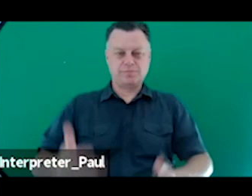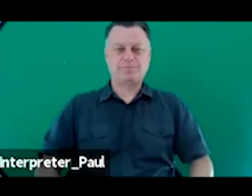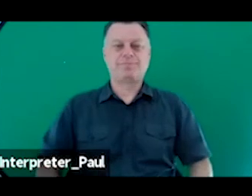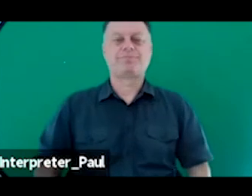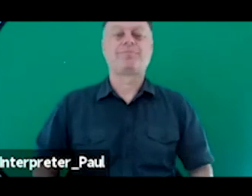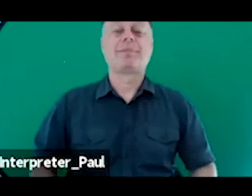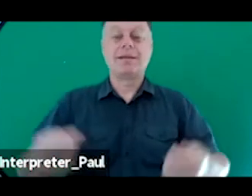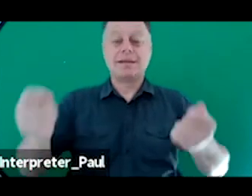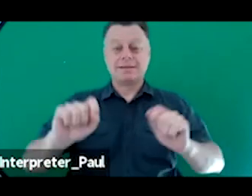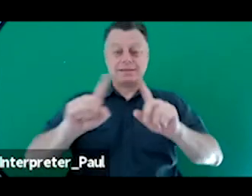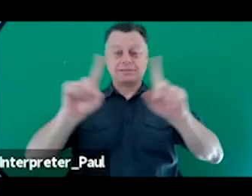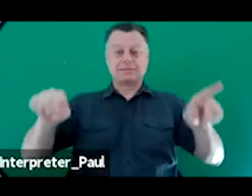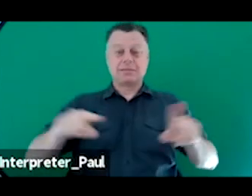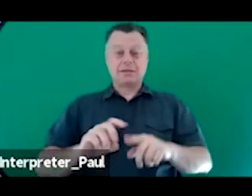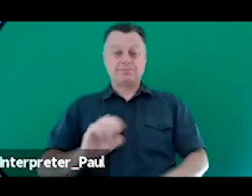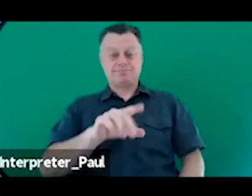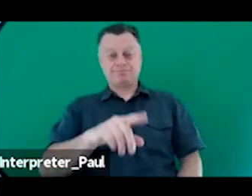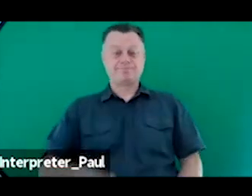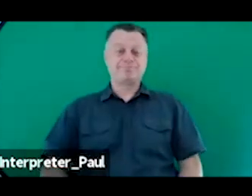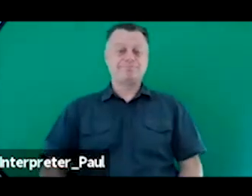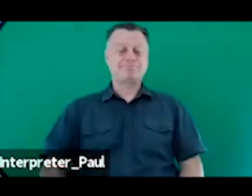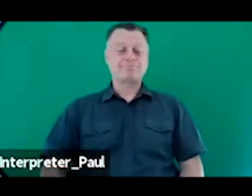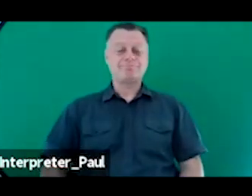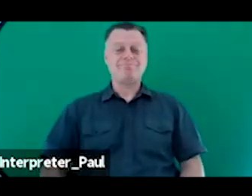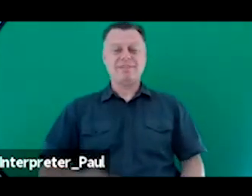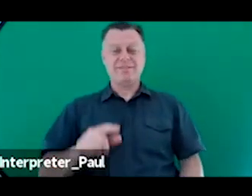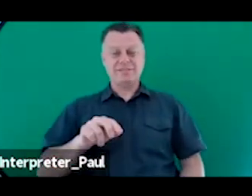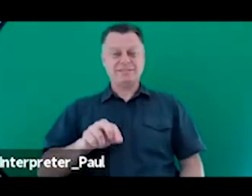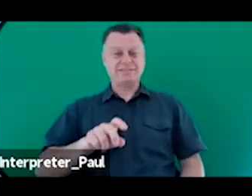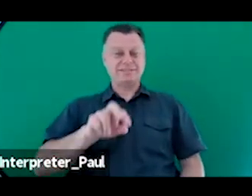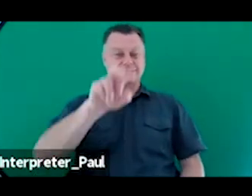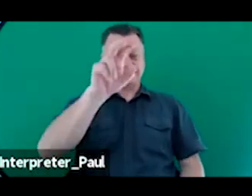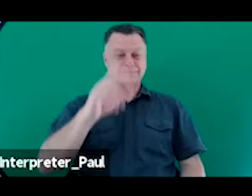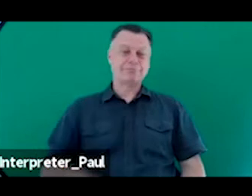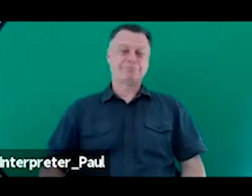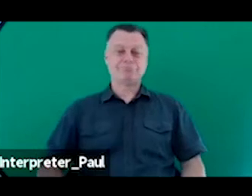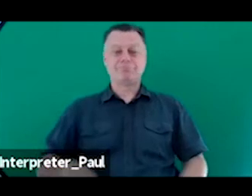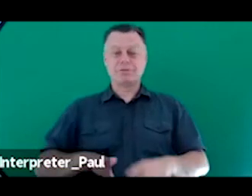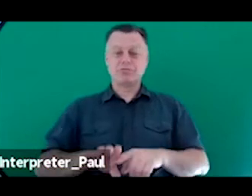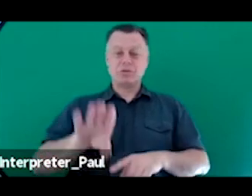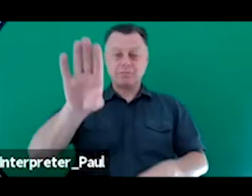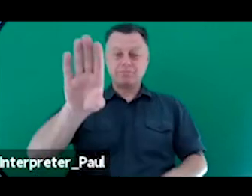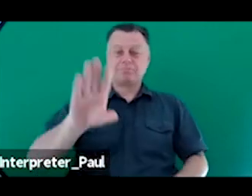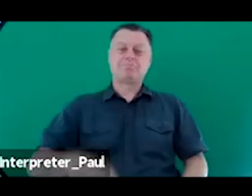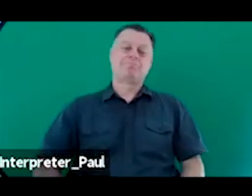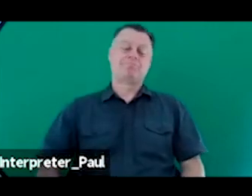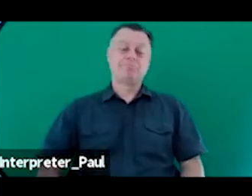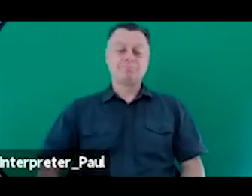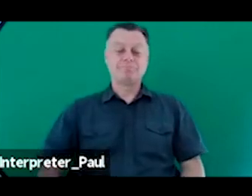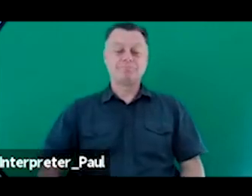On the screen is a set of stairs that has a ramp along it. A woman is pushing